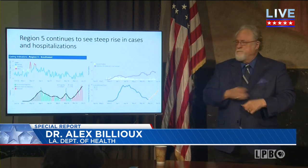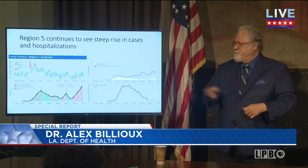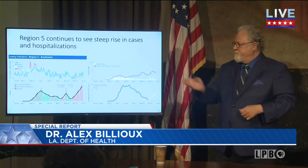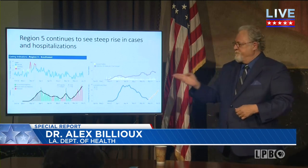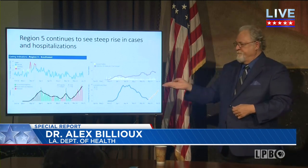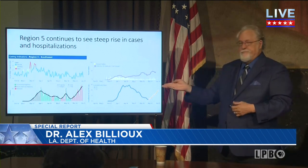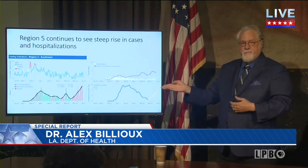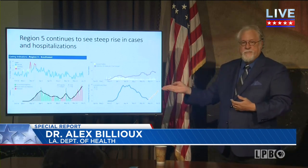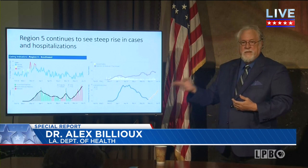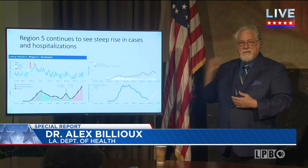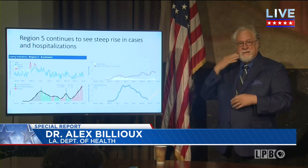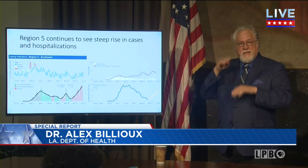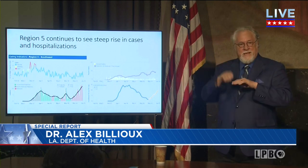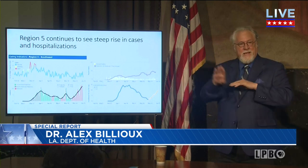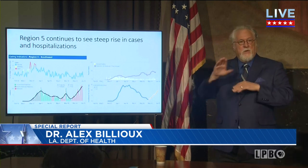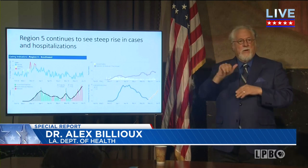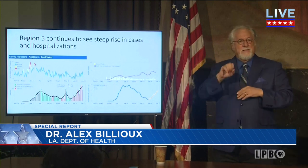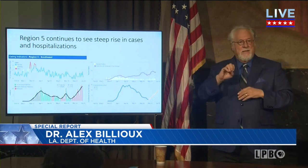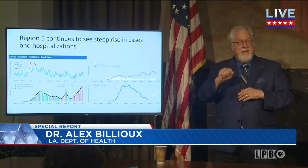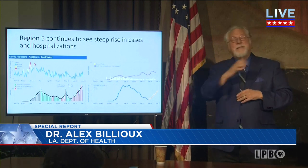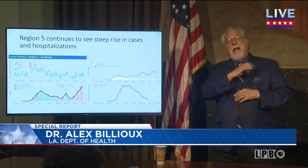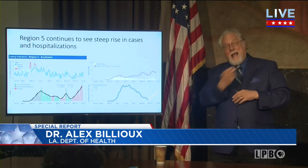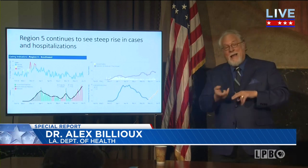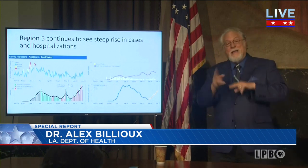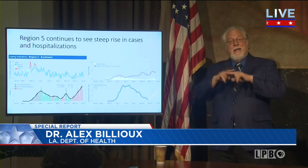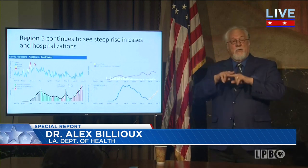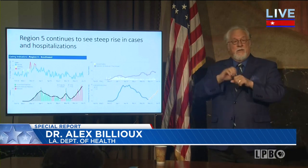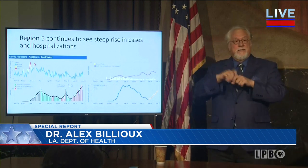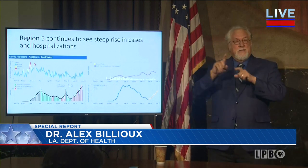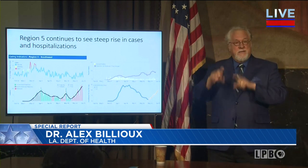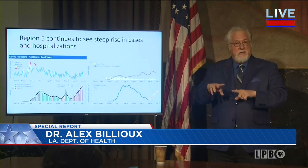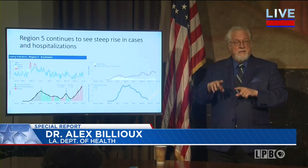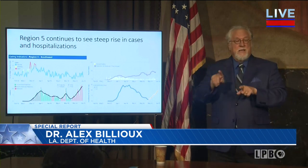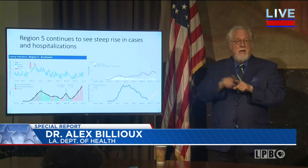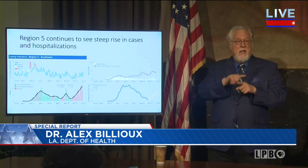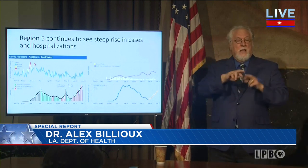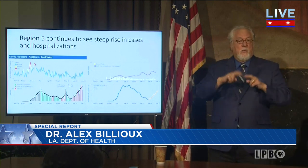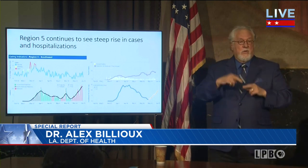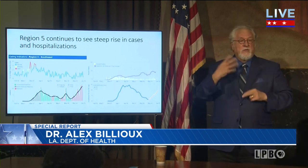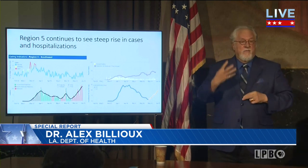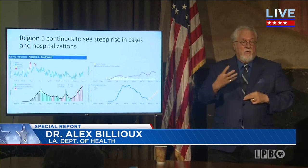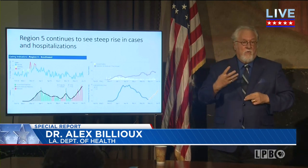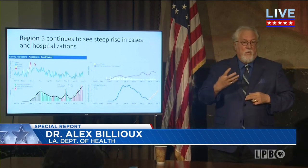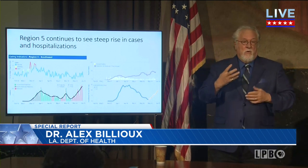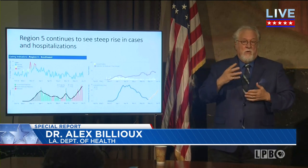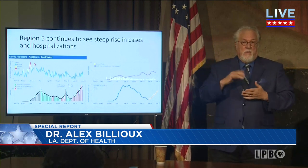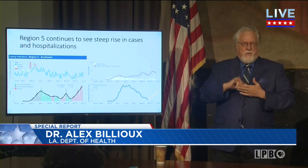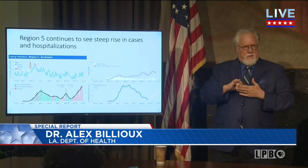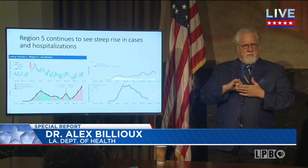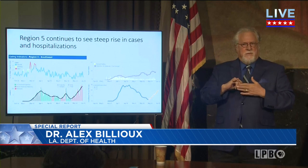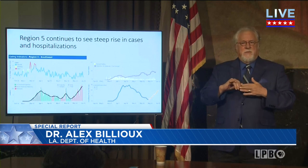RISE IN CASES. WE NEED TO LOOK AT WHAT'S GOING ON WITH TESTS AND HOSPITALIZATIONS. THIS IS THE CASE WHERE YOU SEE